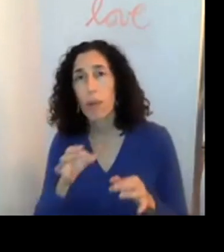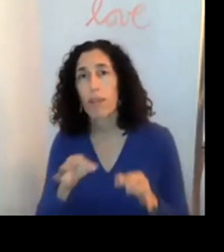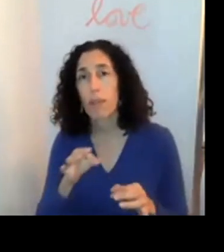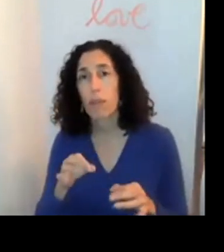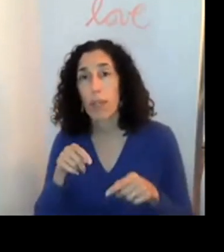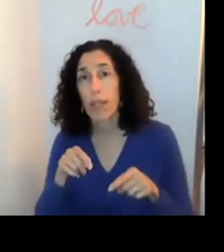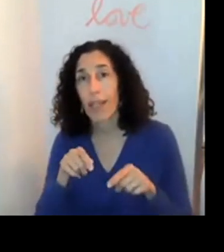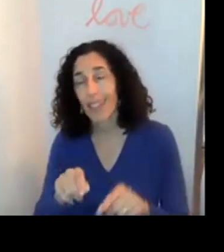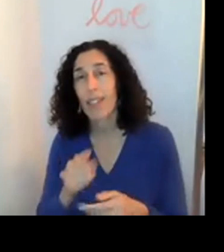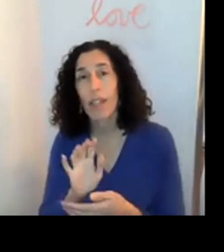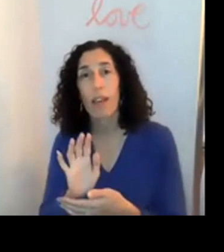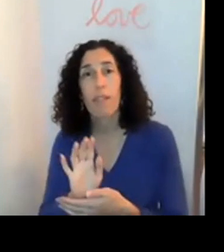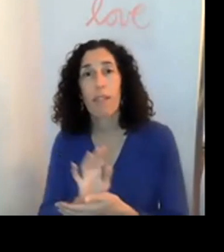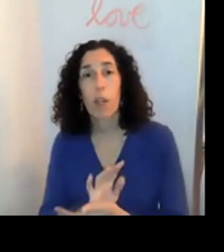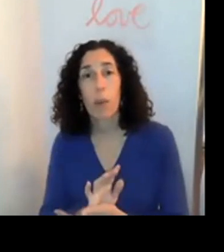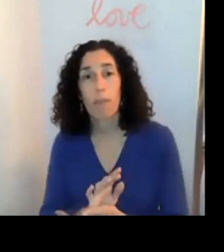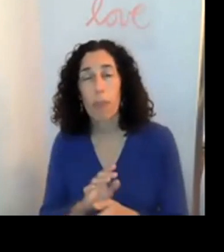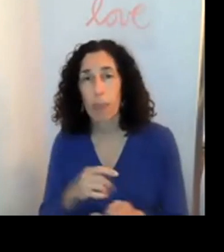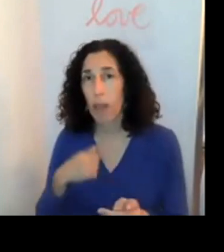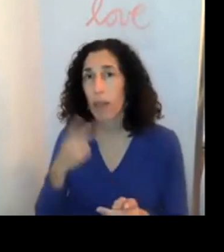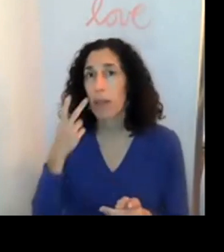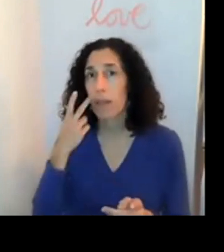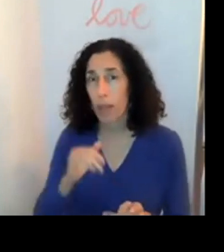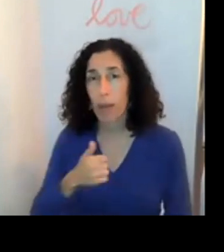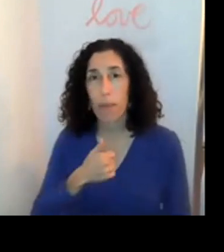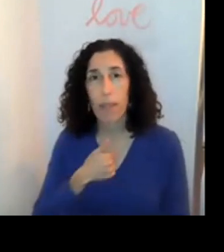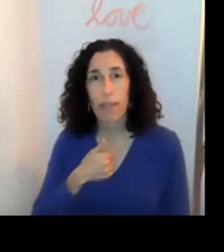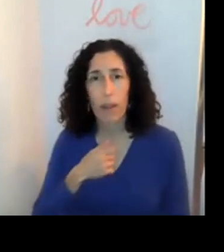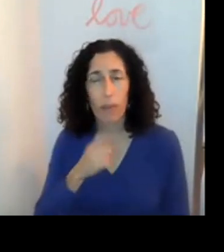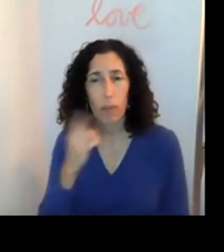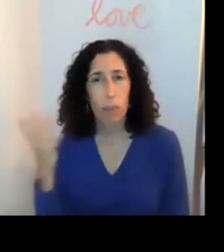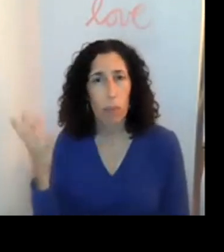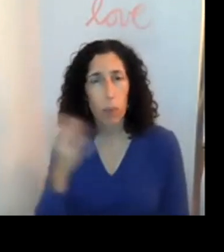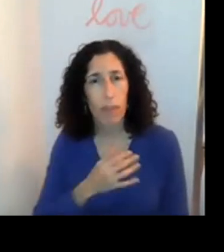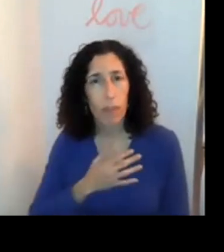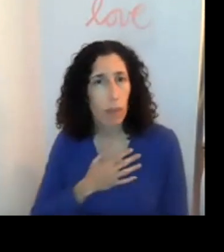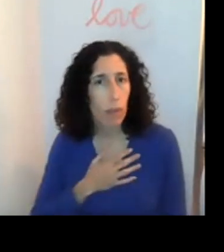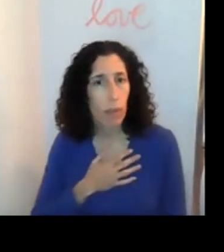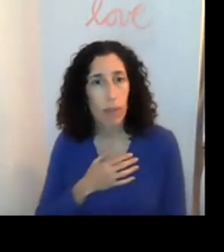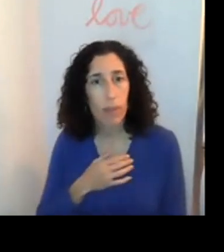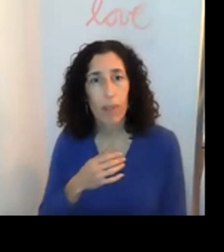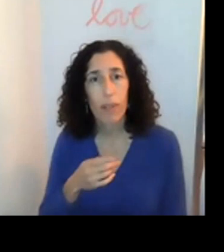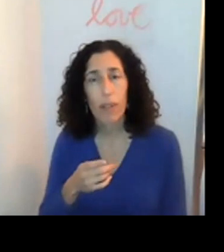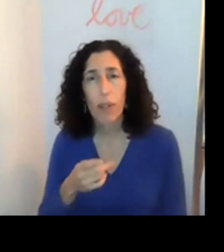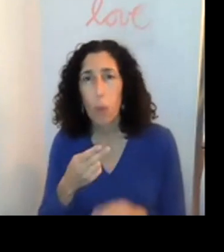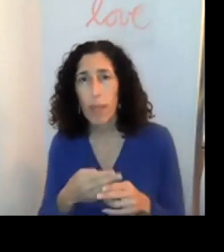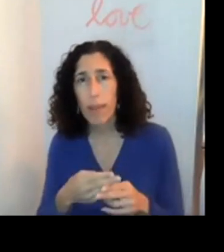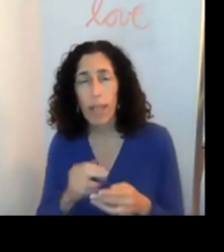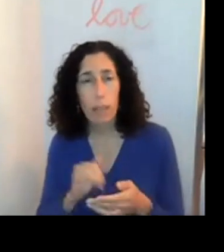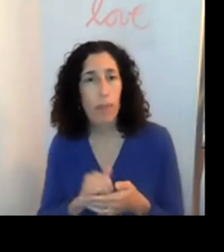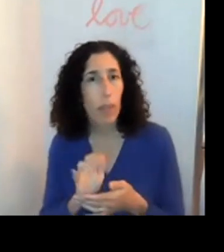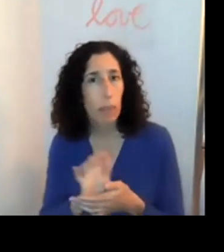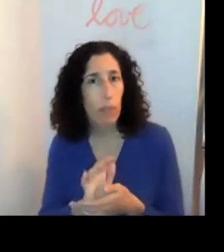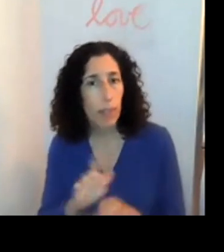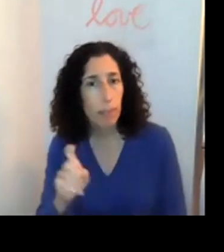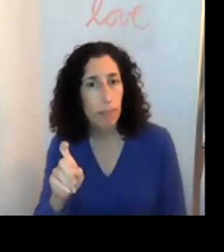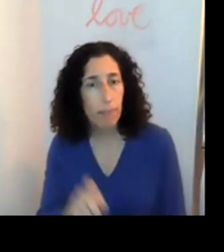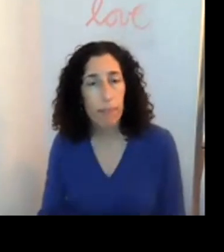It's not necessarily always important information but, yeah, so I think that yeah. I don't know